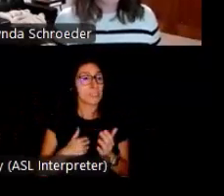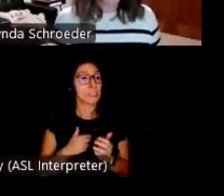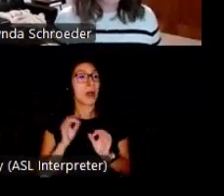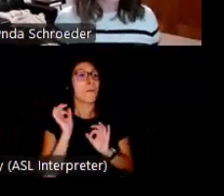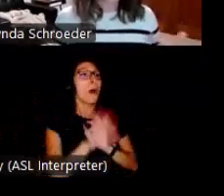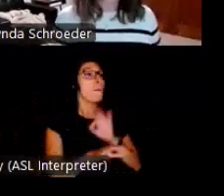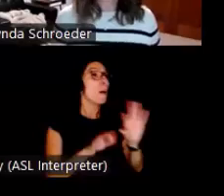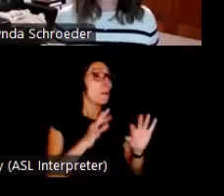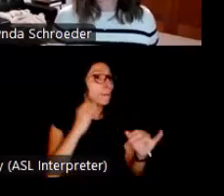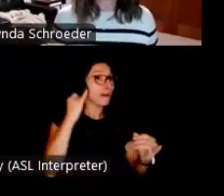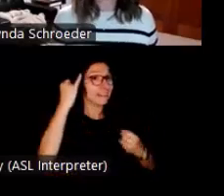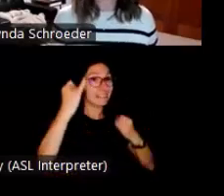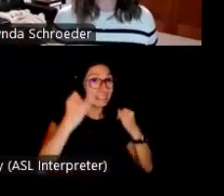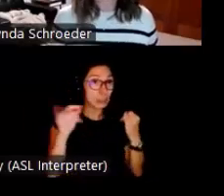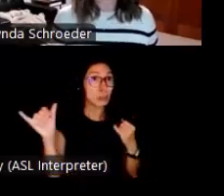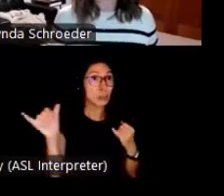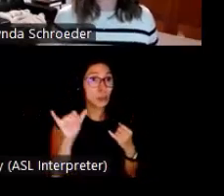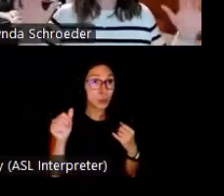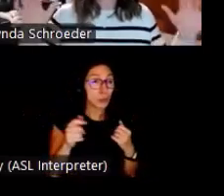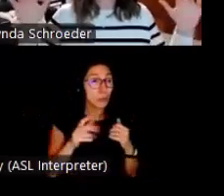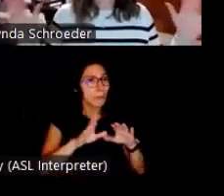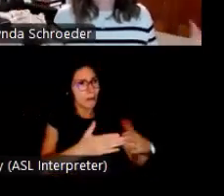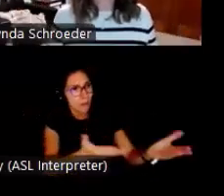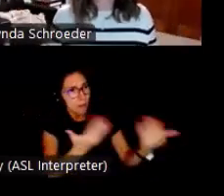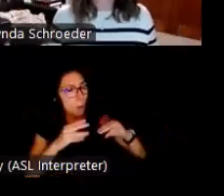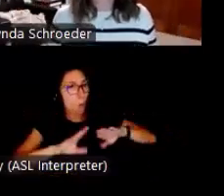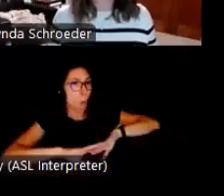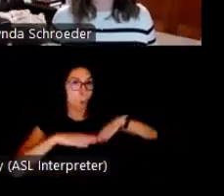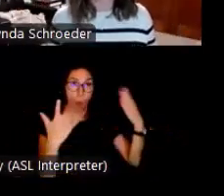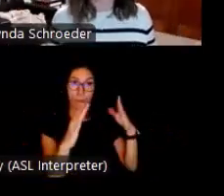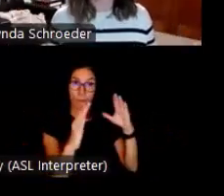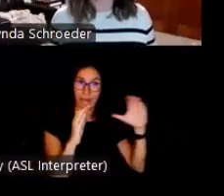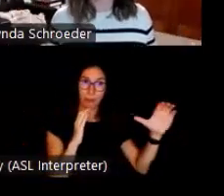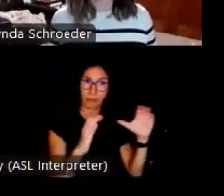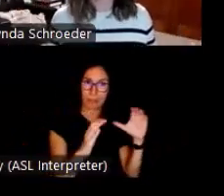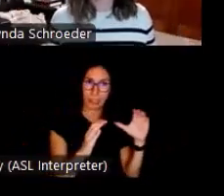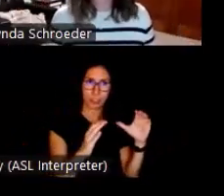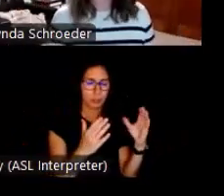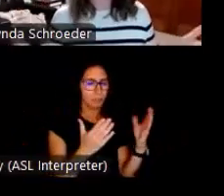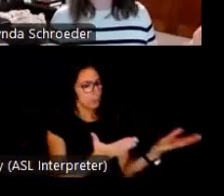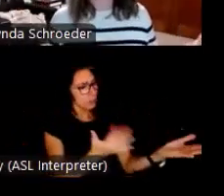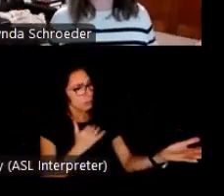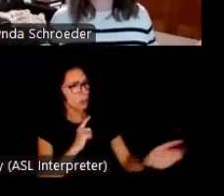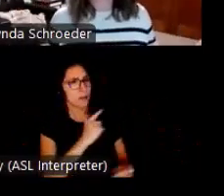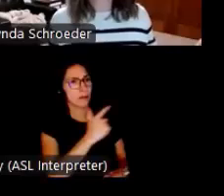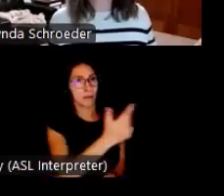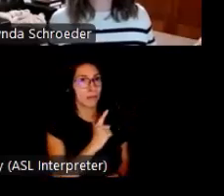I was also able to say to them, before we do this work, who cares?